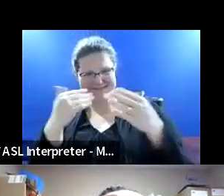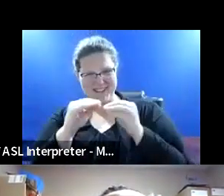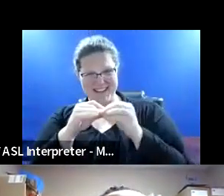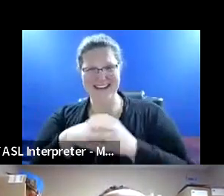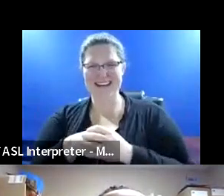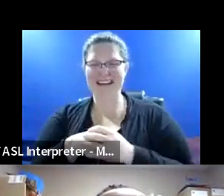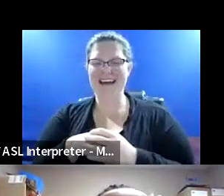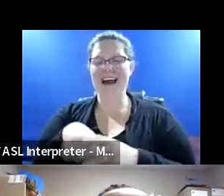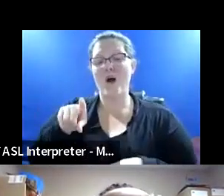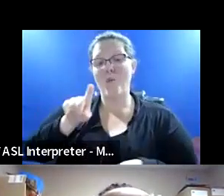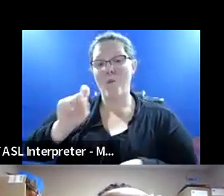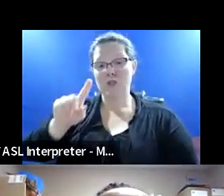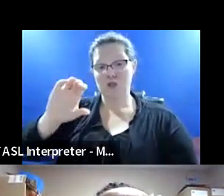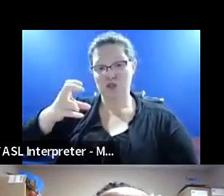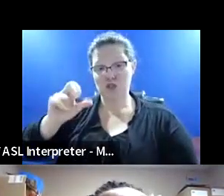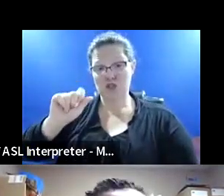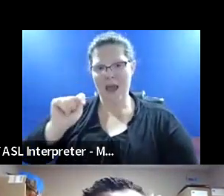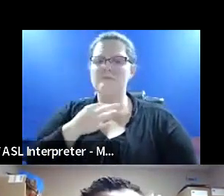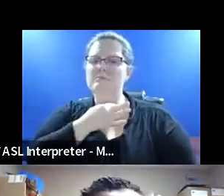I'M GOOD. I'M OKAY.